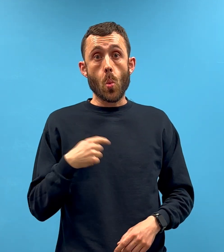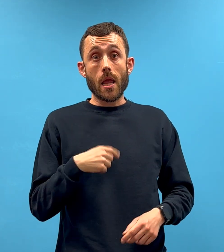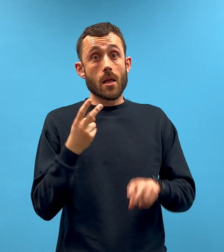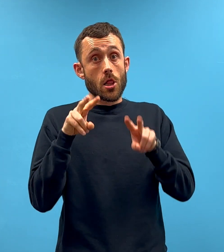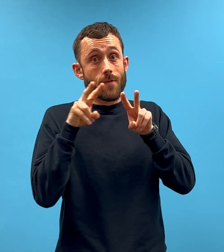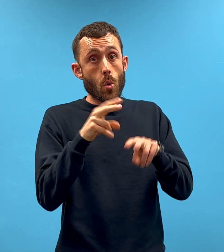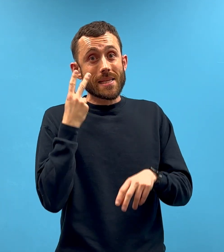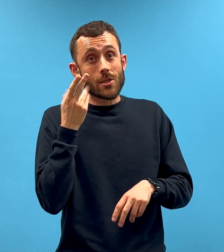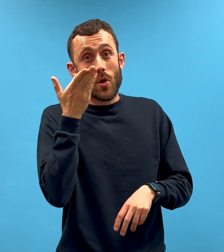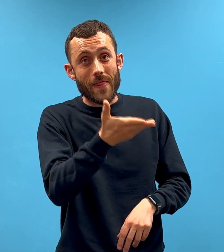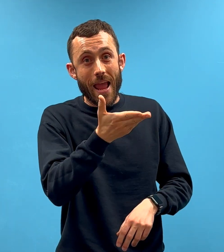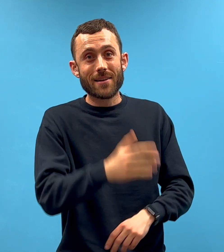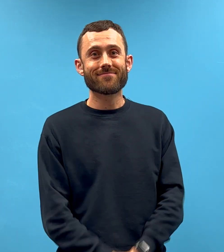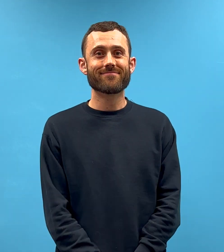We look forward to seeing you there!